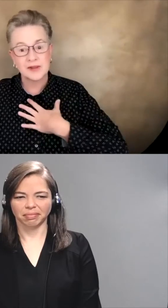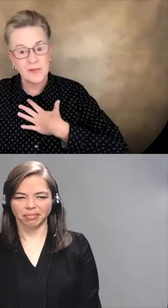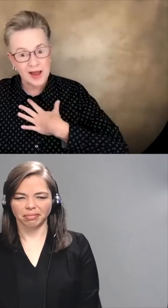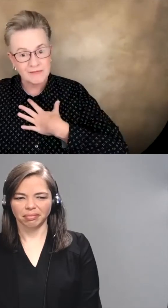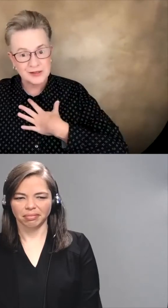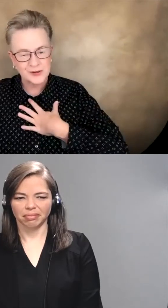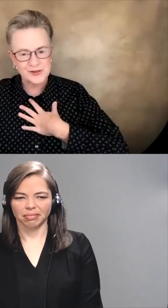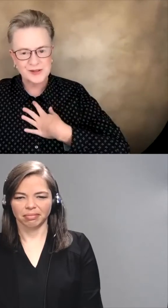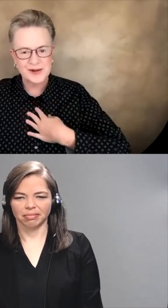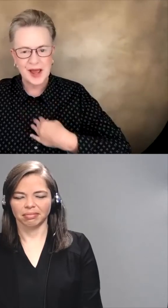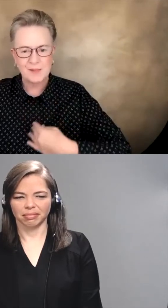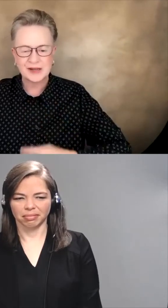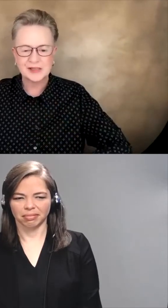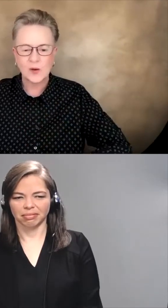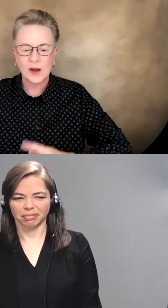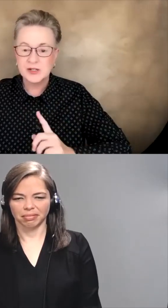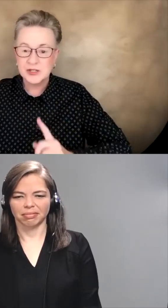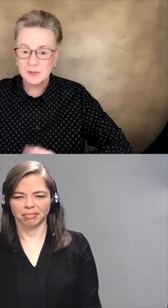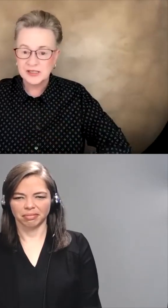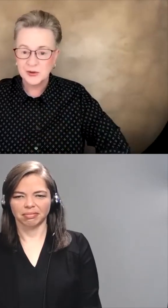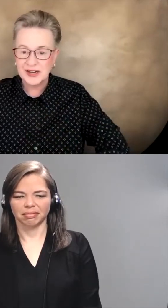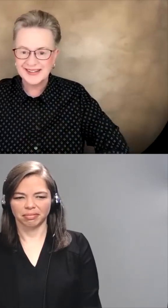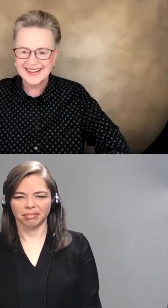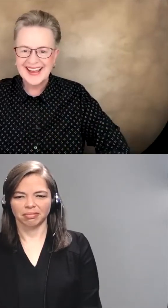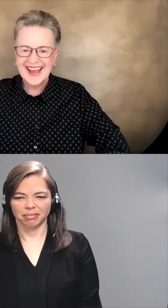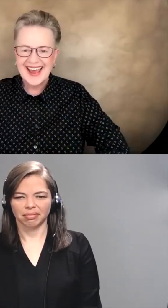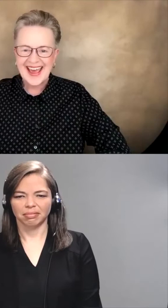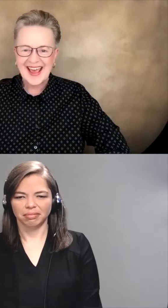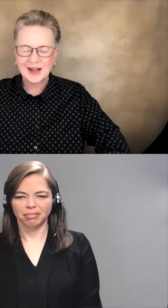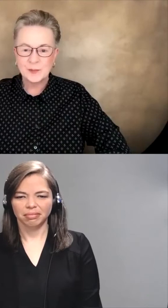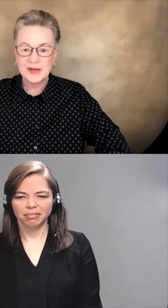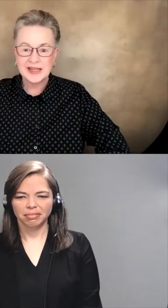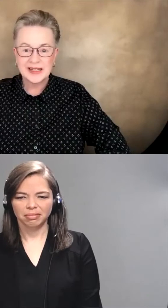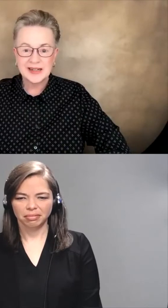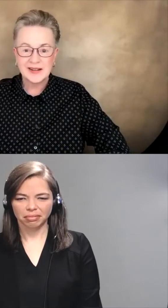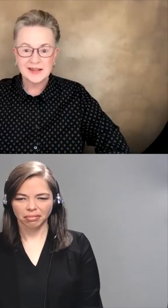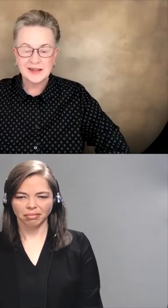my research that's been happening so I'm going to share my screen and begin this